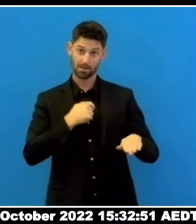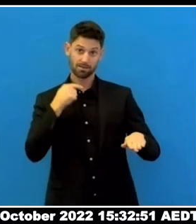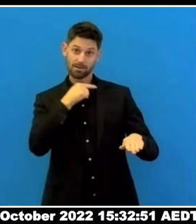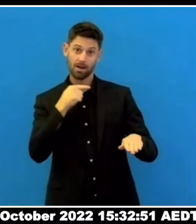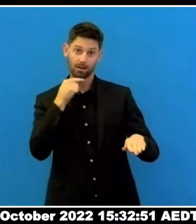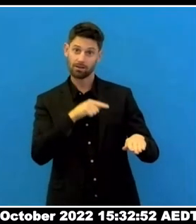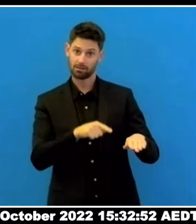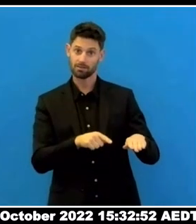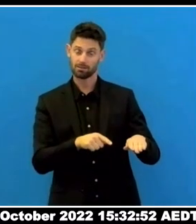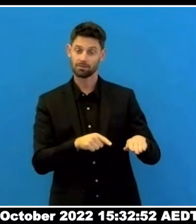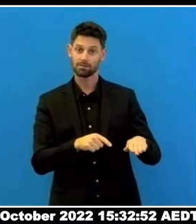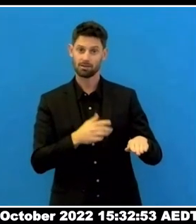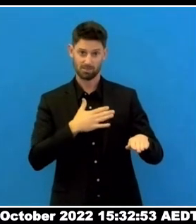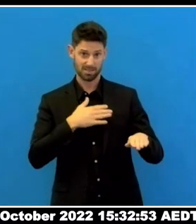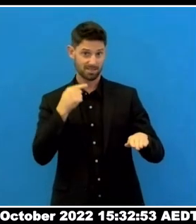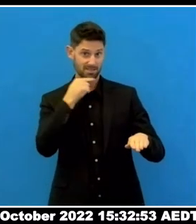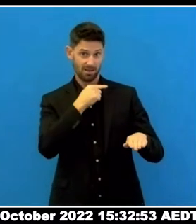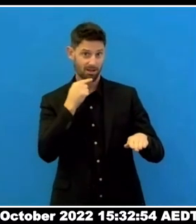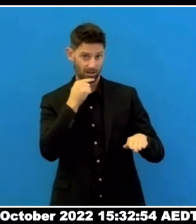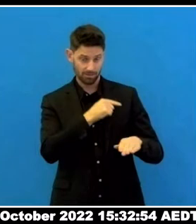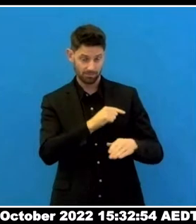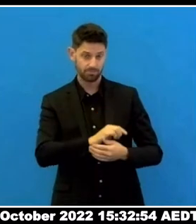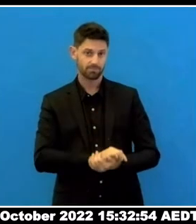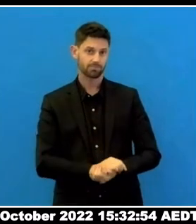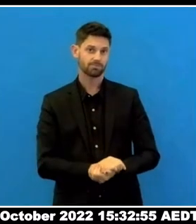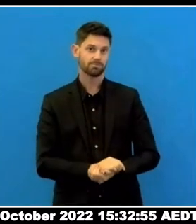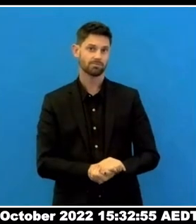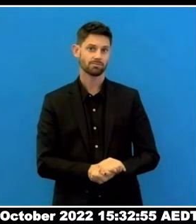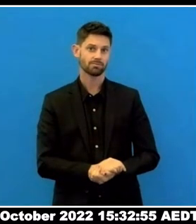He was central because he arrived,